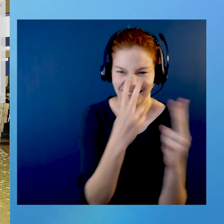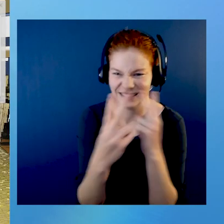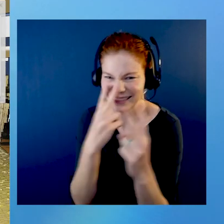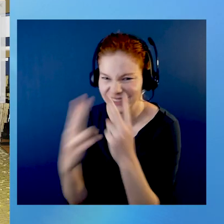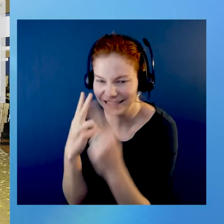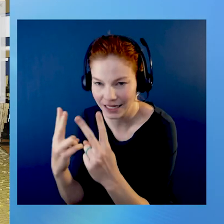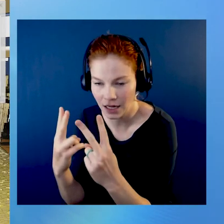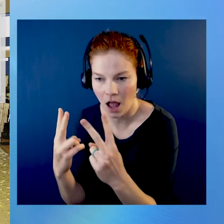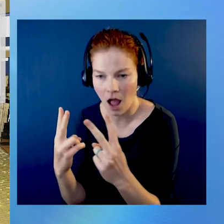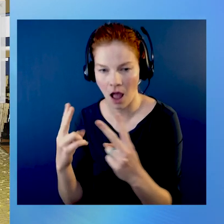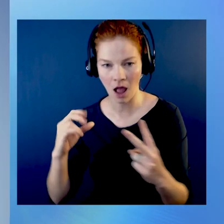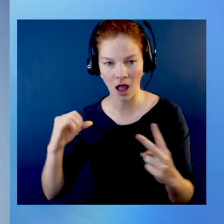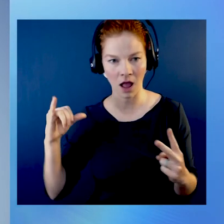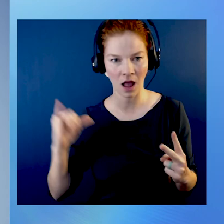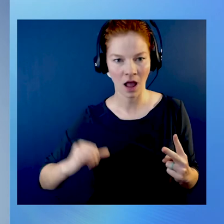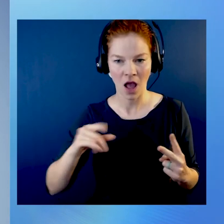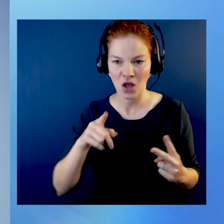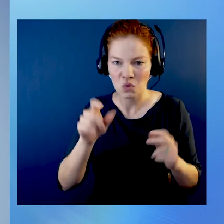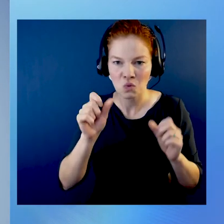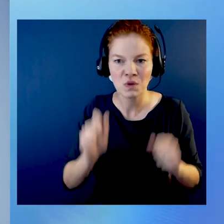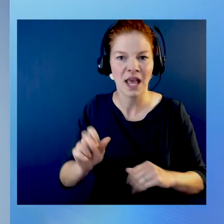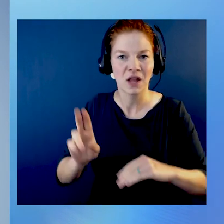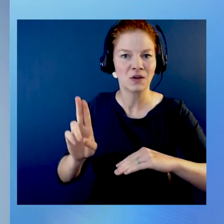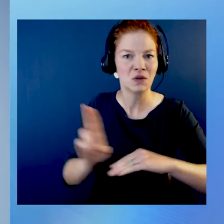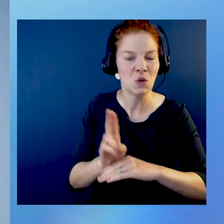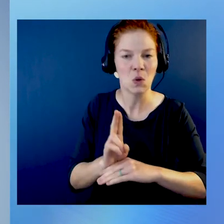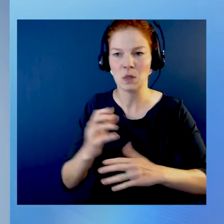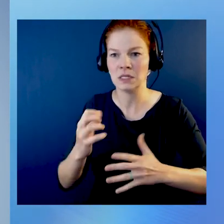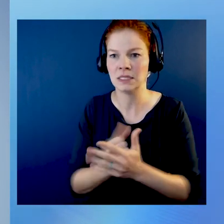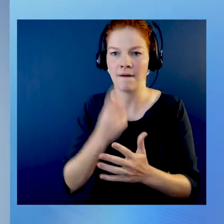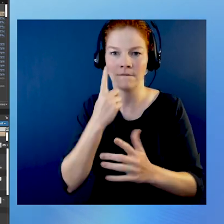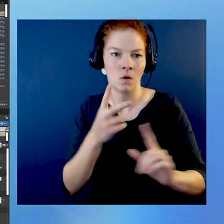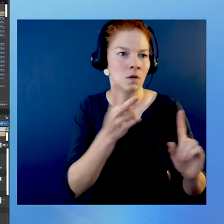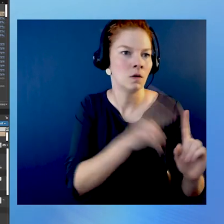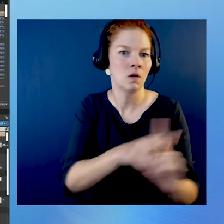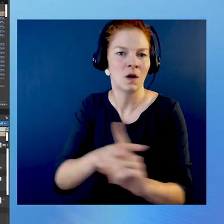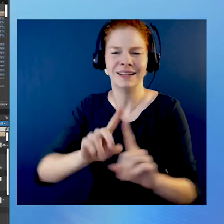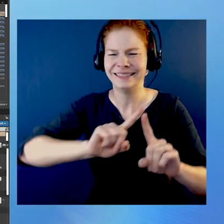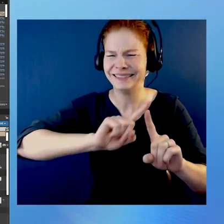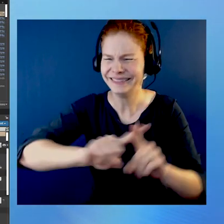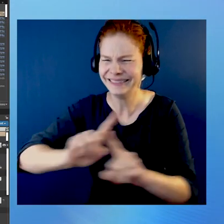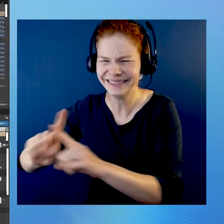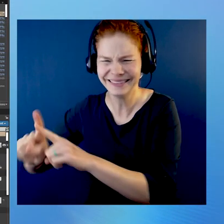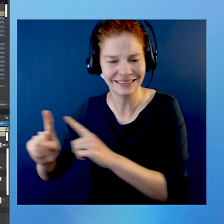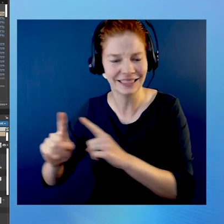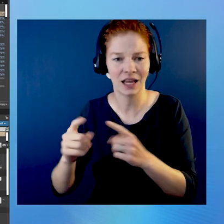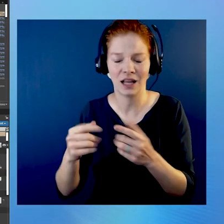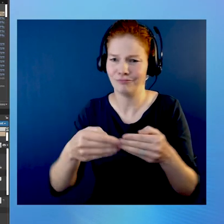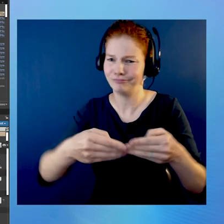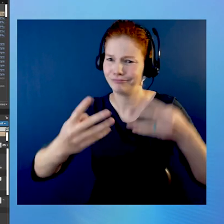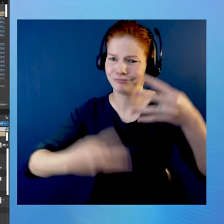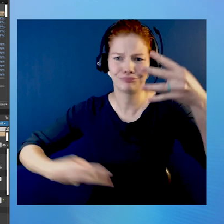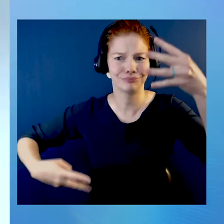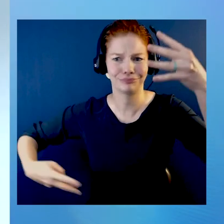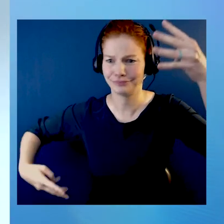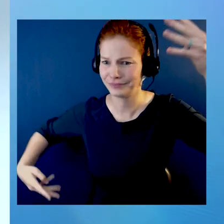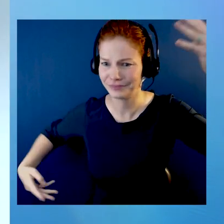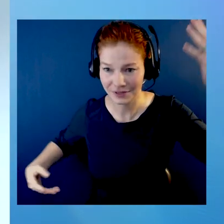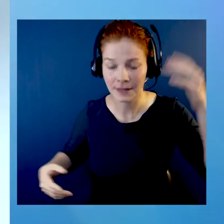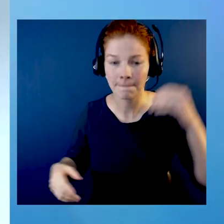the list of possibilities of how you contextualize or visualize data are really endless. I guess what we haven't